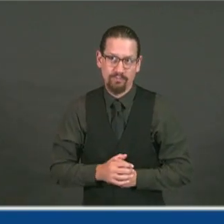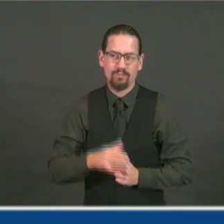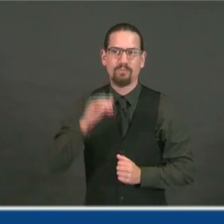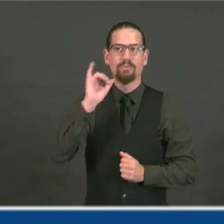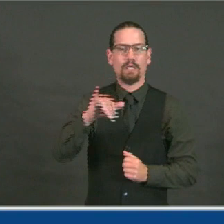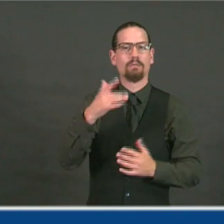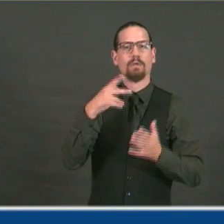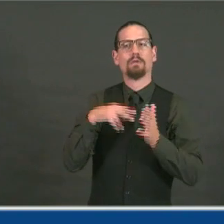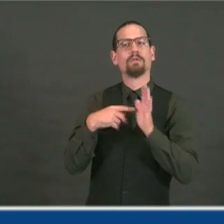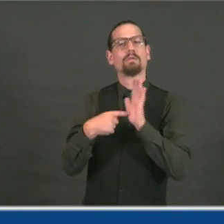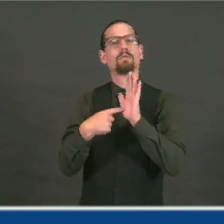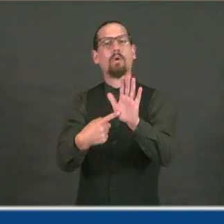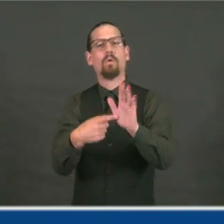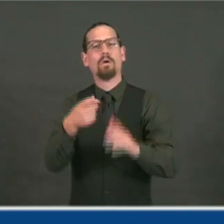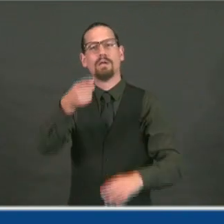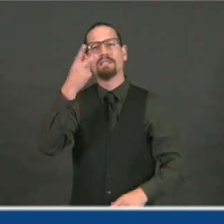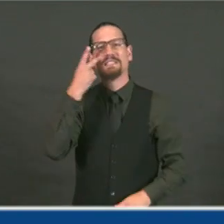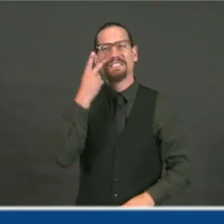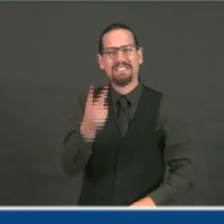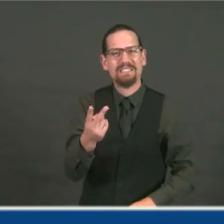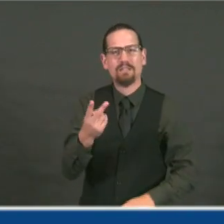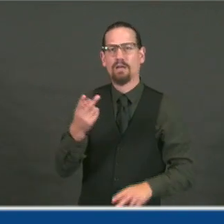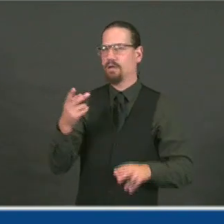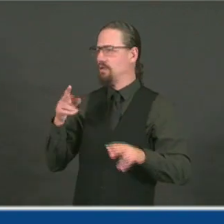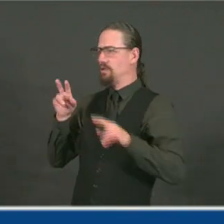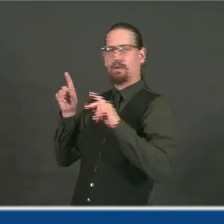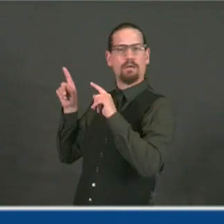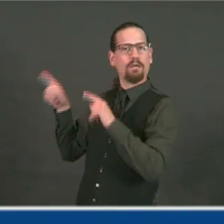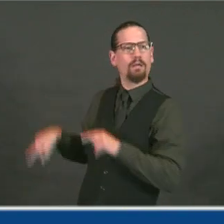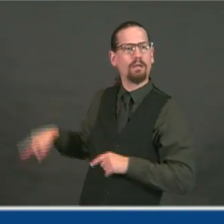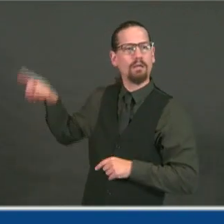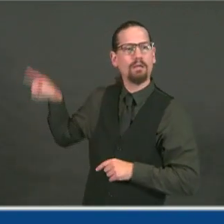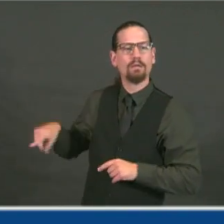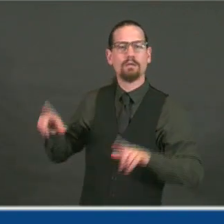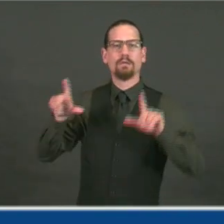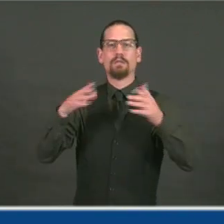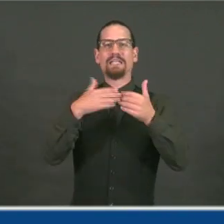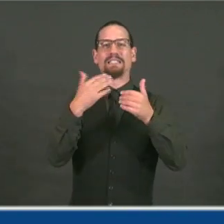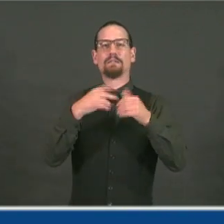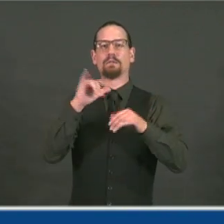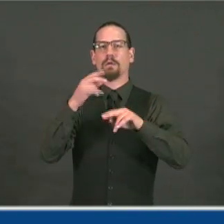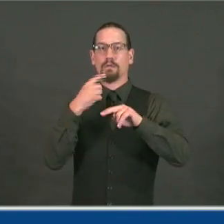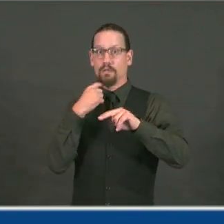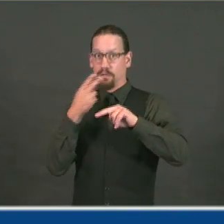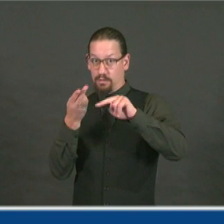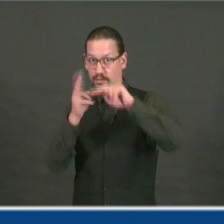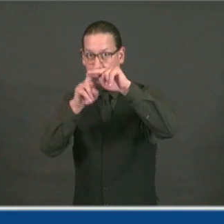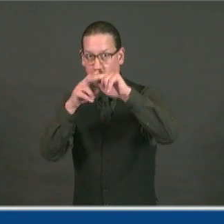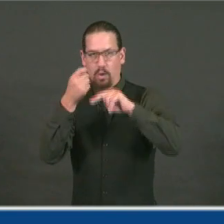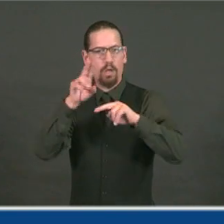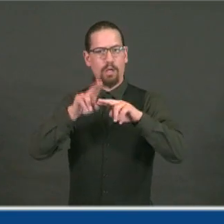UPDATED EVERY TUESDAY AND GIVES YOU A QUICK SNAPSHOT OF WHERE